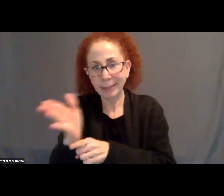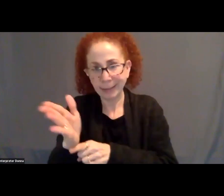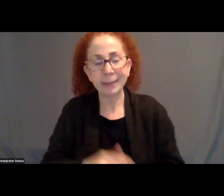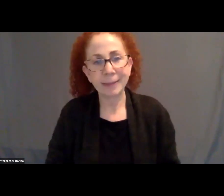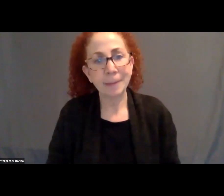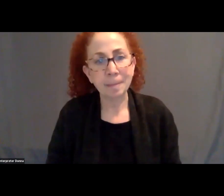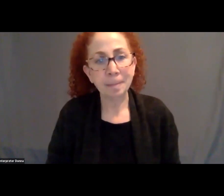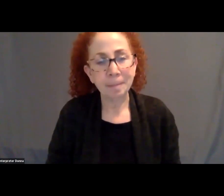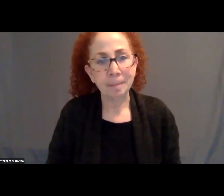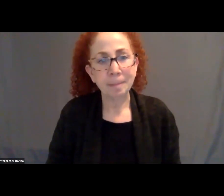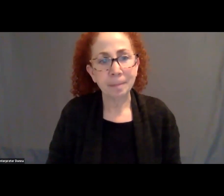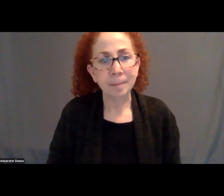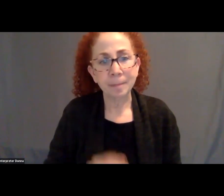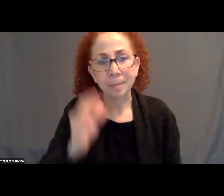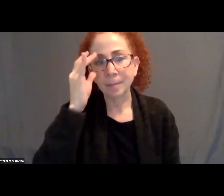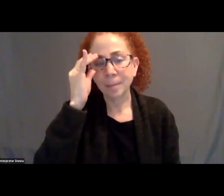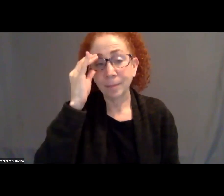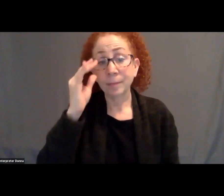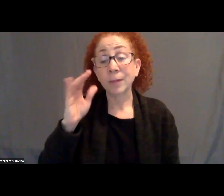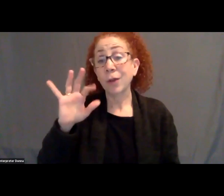Across the French and British empires,